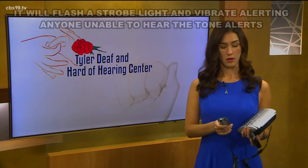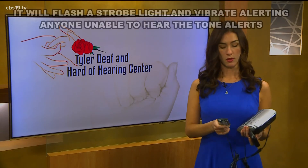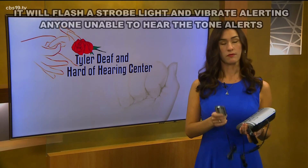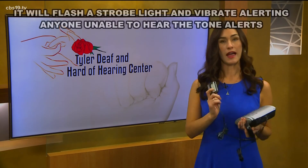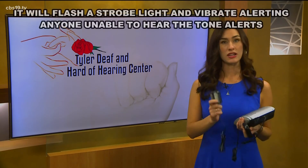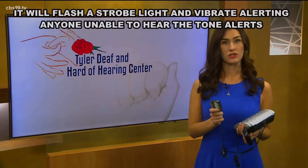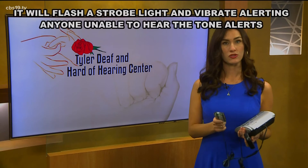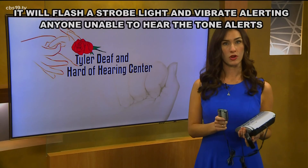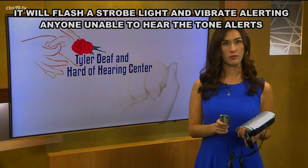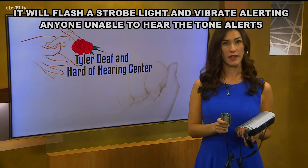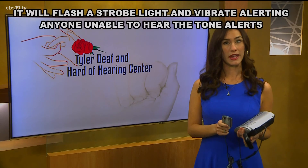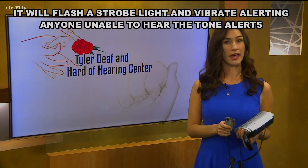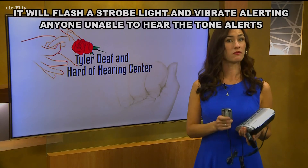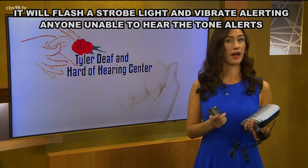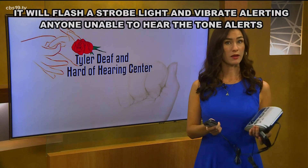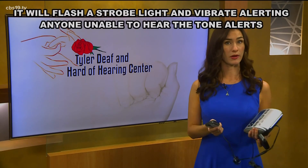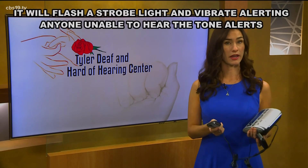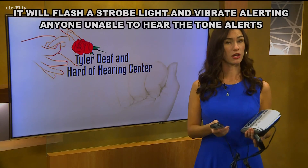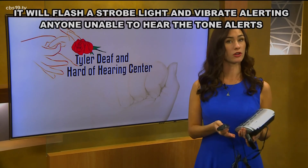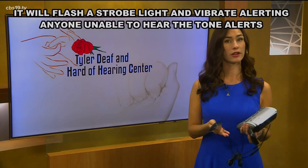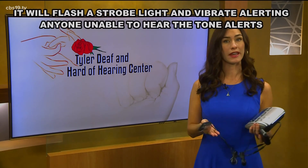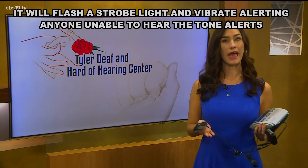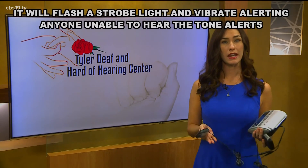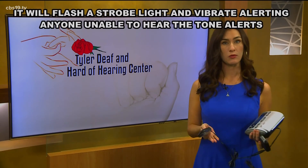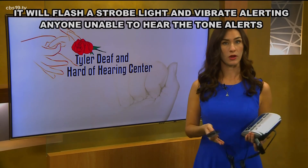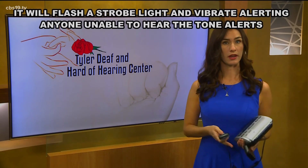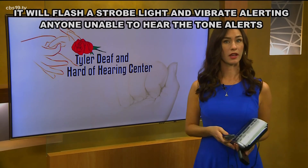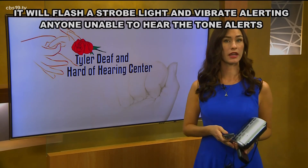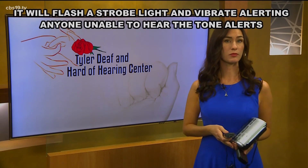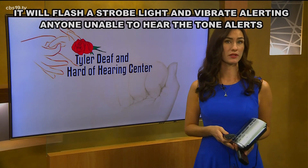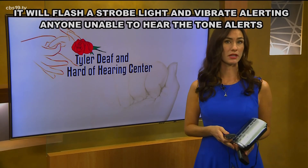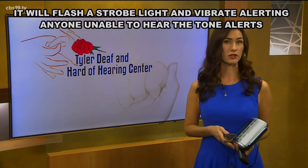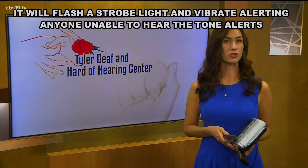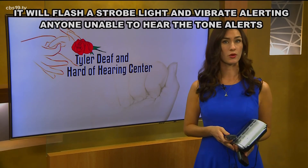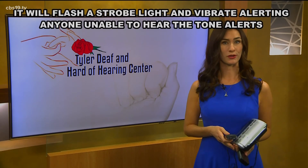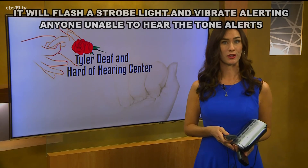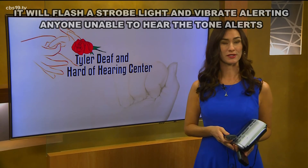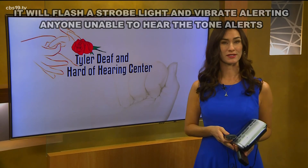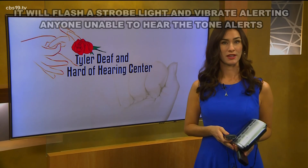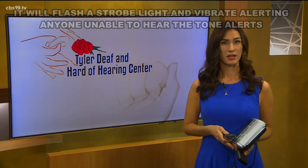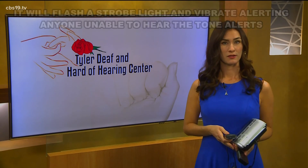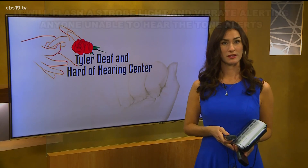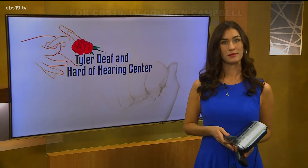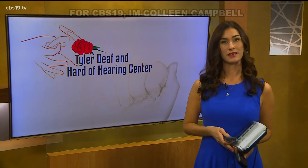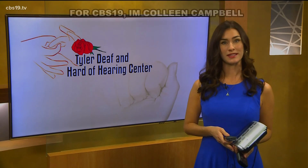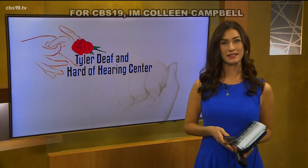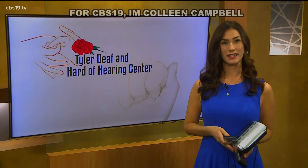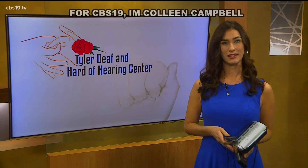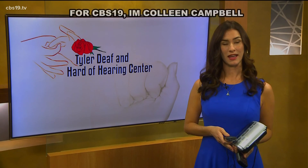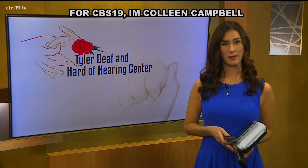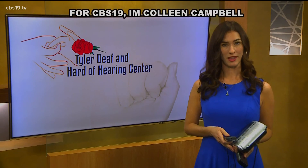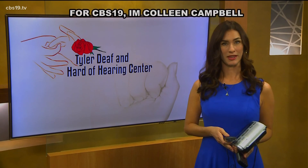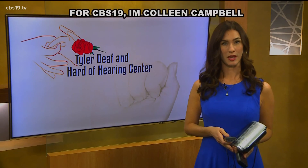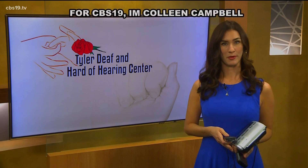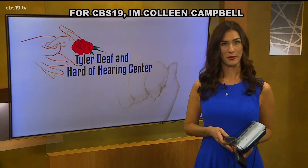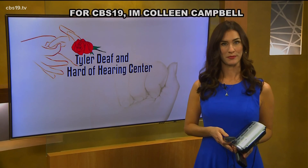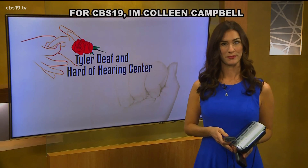It will flash a strobe light and vibrate, alerting anyone unable to hear tone. Alerts for CBS 19 I'm Colleen Campbell.